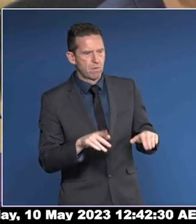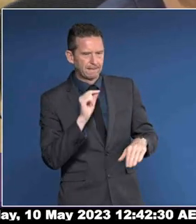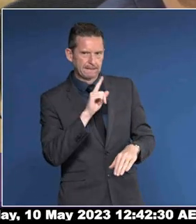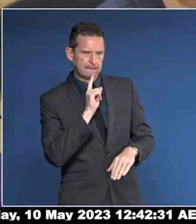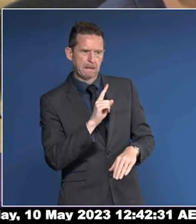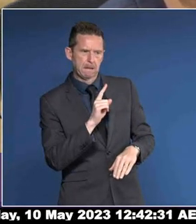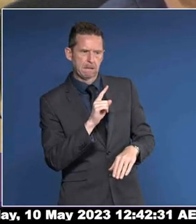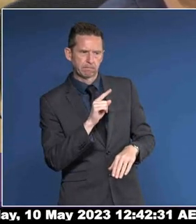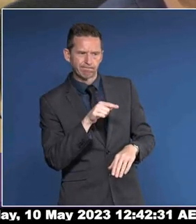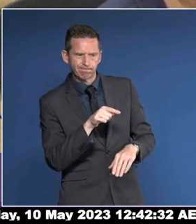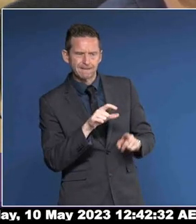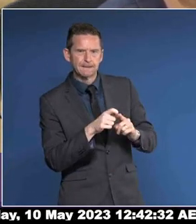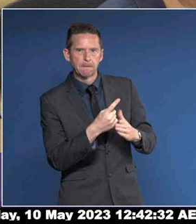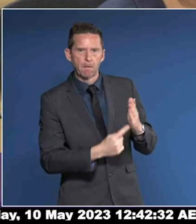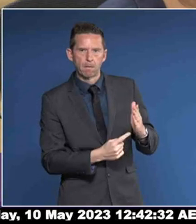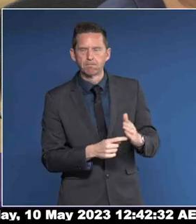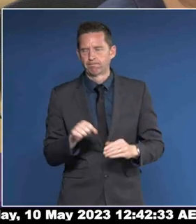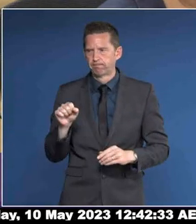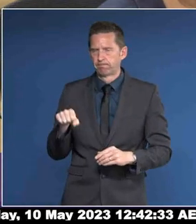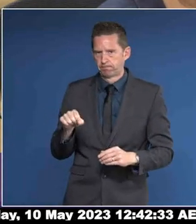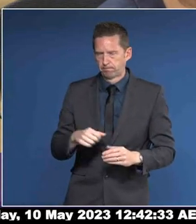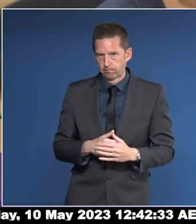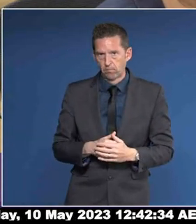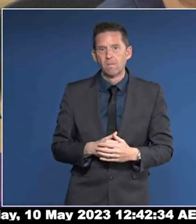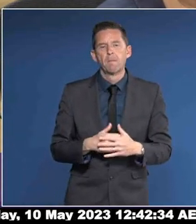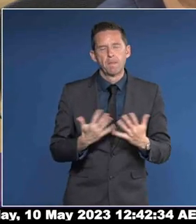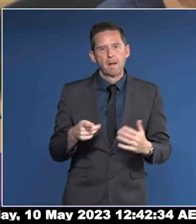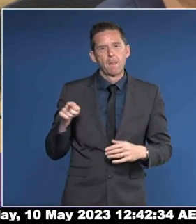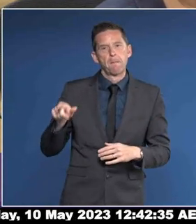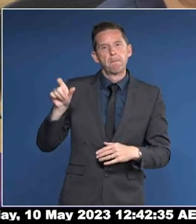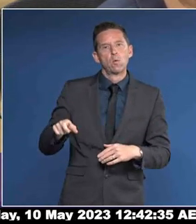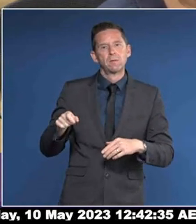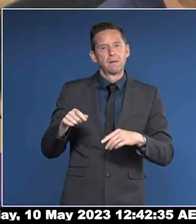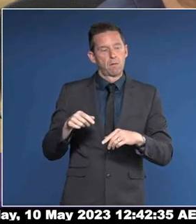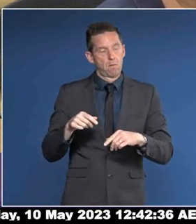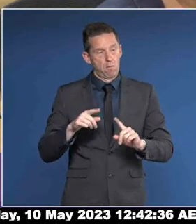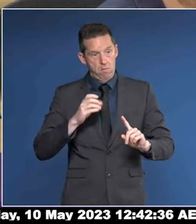Yes. MS EASTMAN: Then there had been the street check and the street check